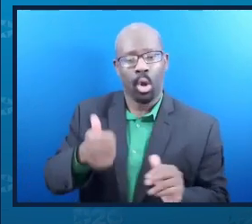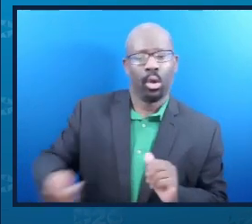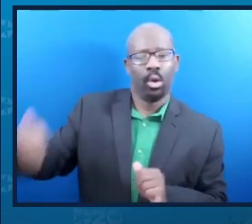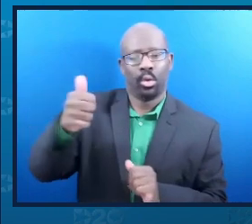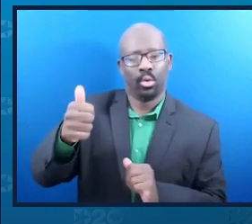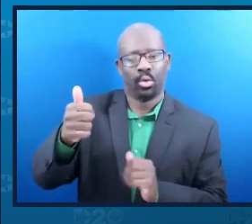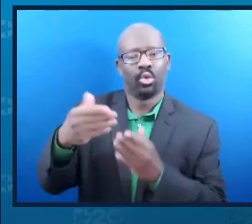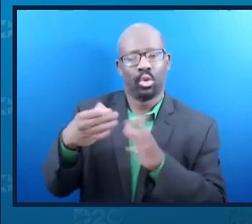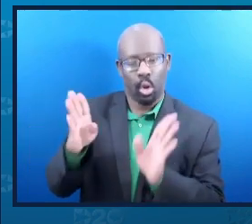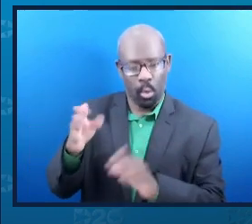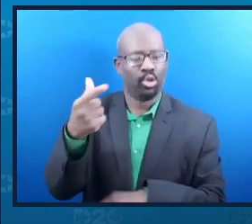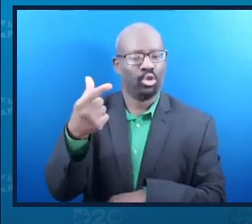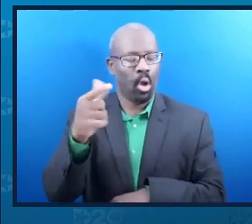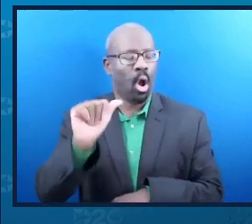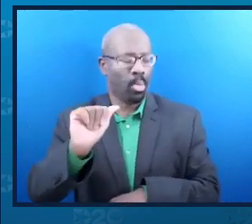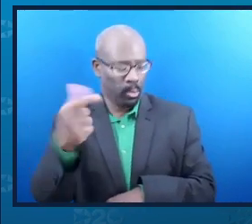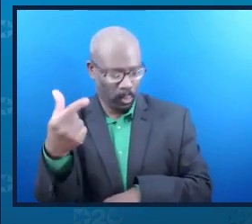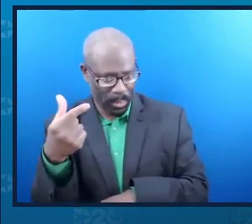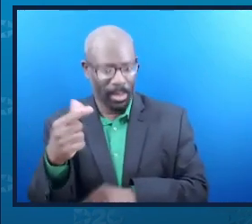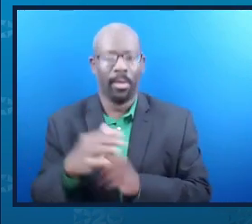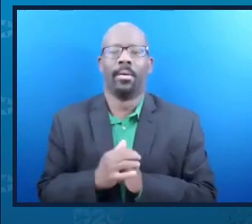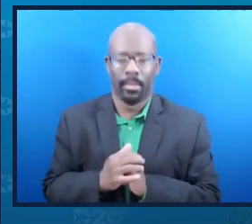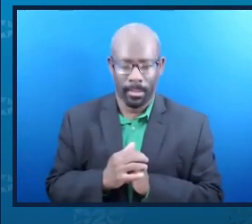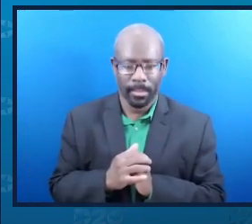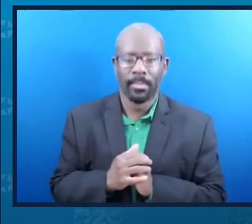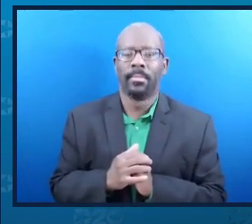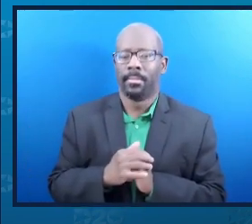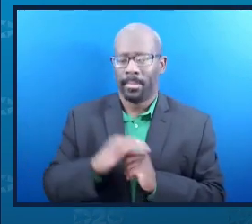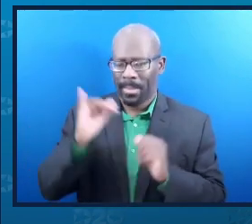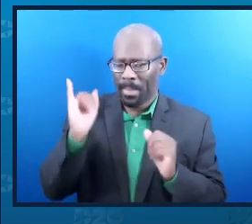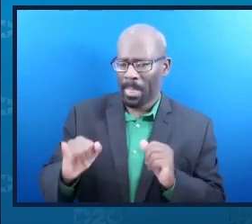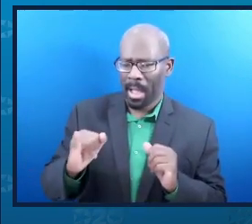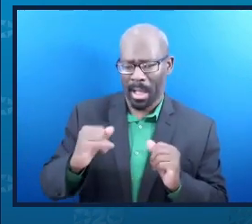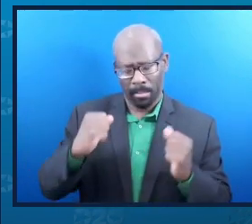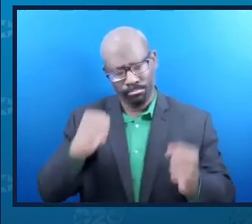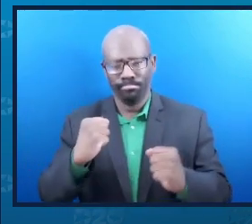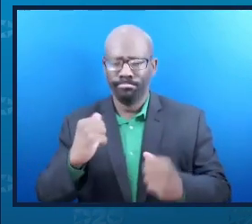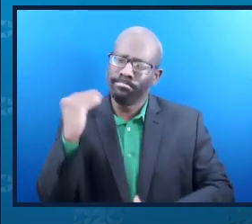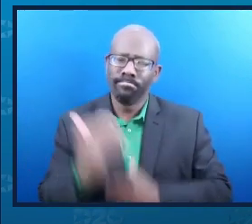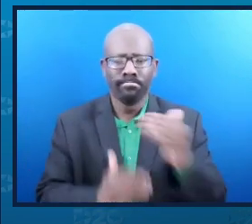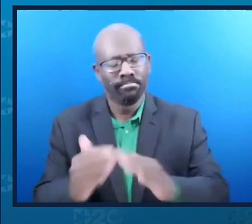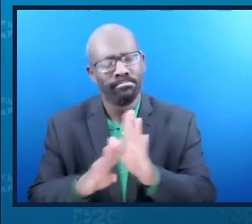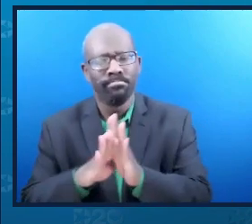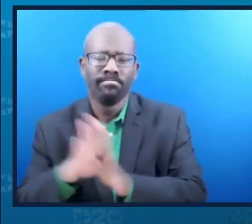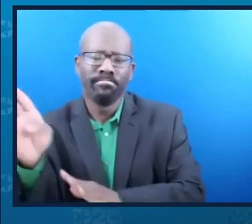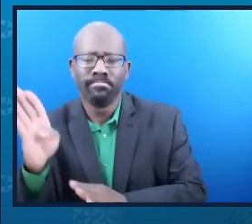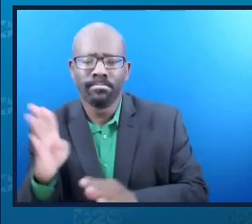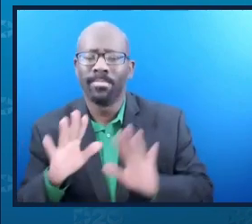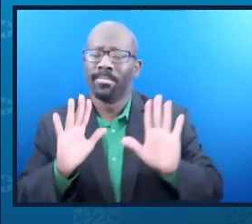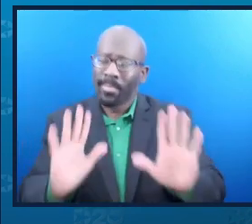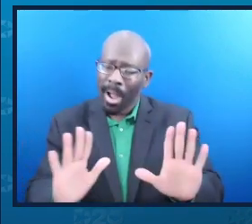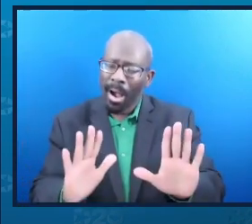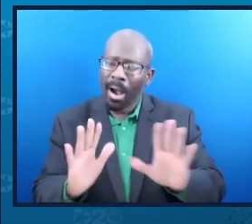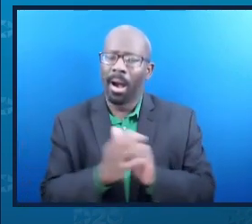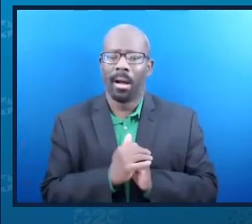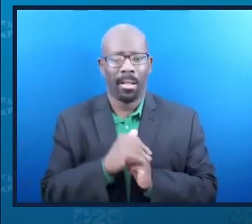THIS IS THE TEAM TO PULL OUR